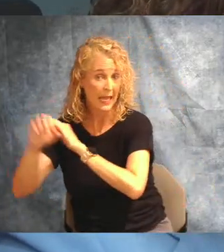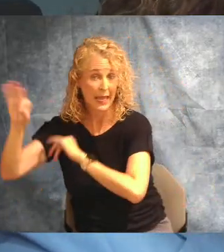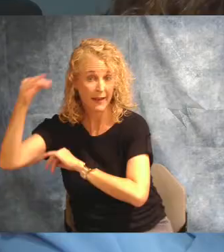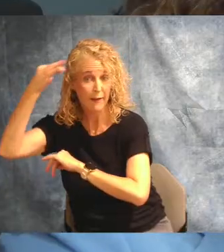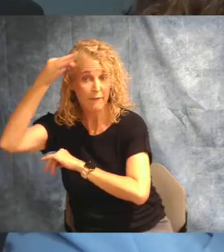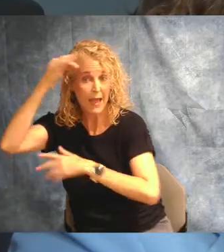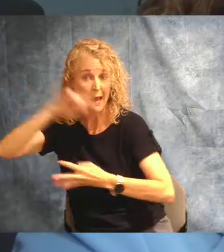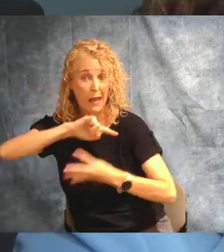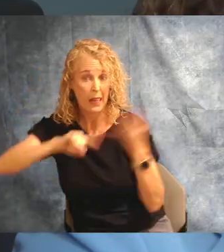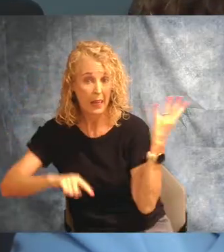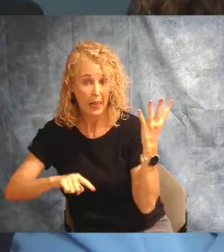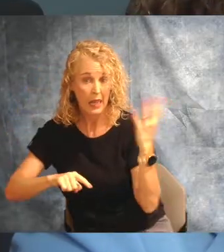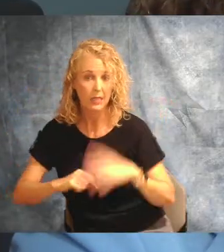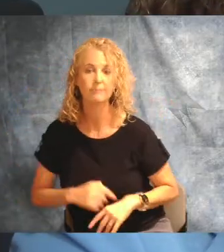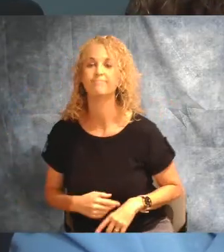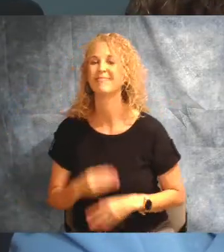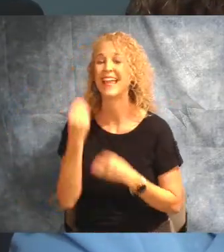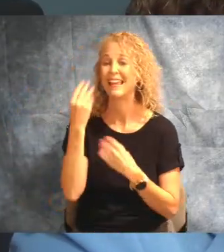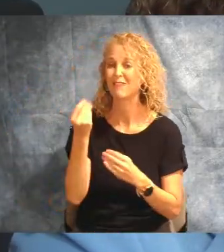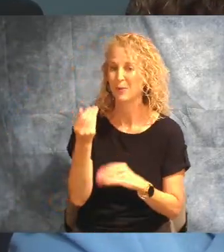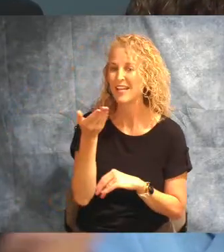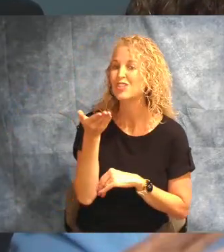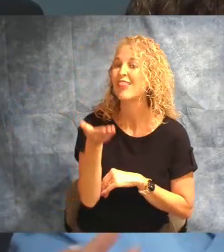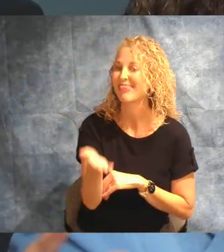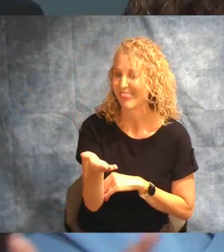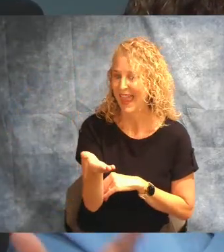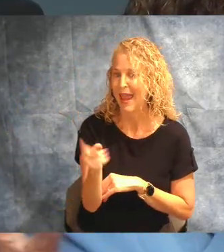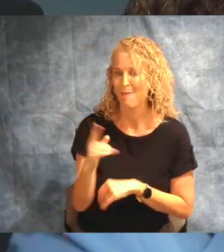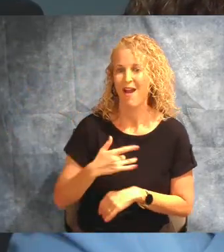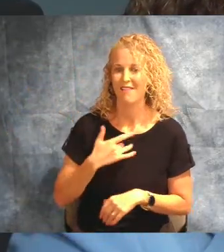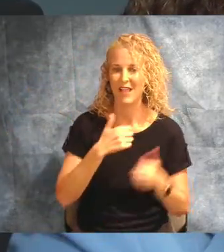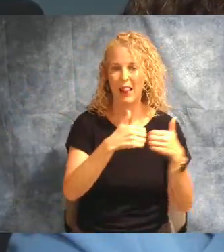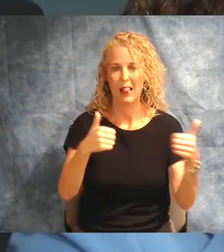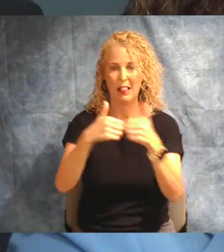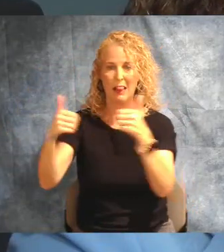Yeah, the information is all there, but it's all different location. It could just be in one